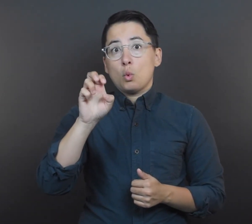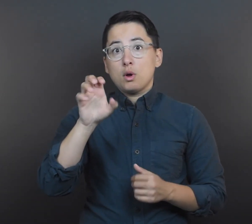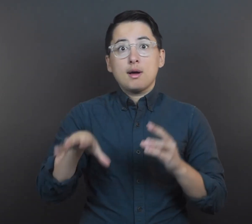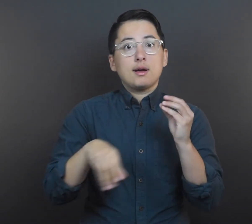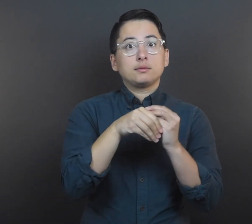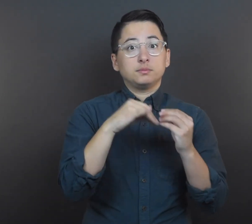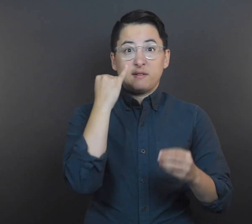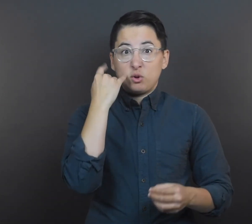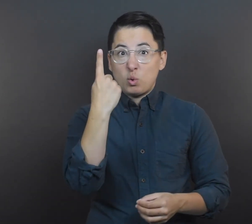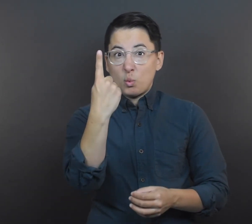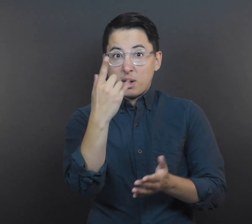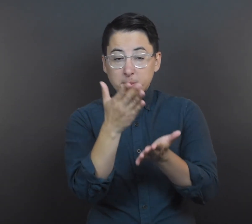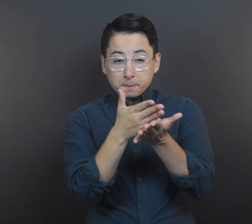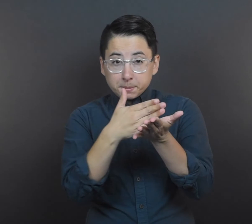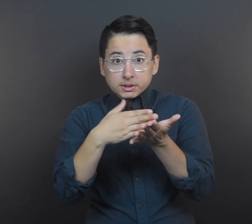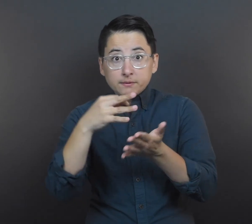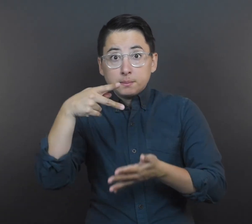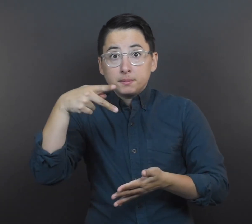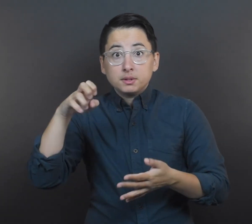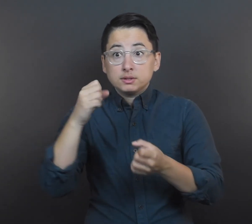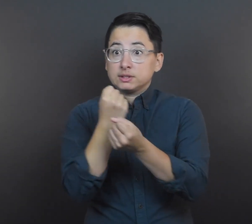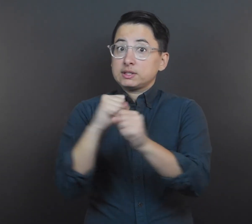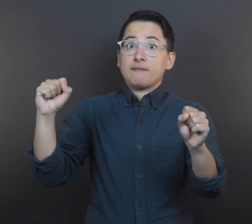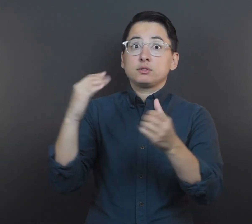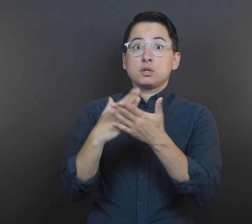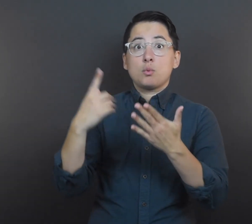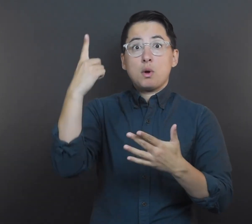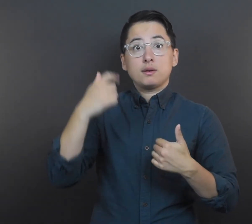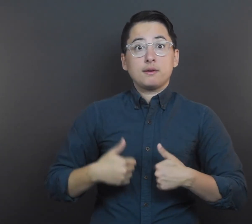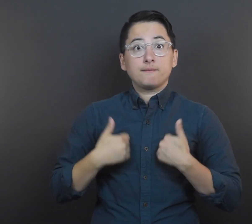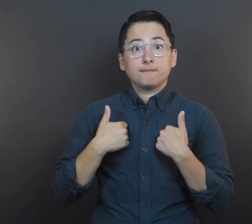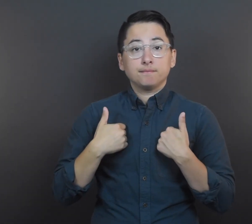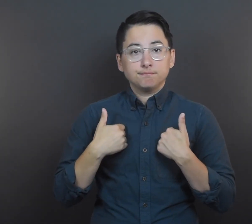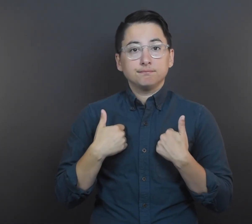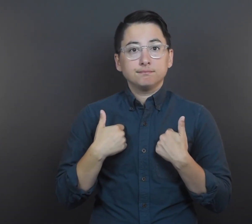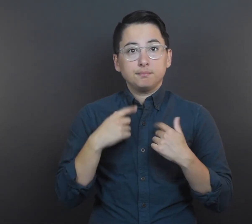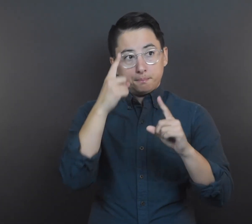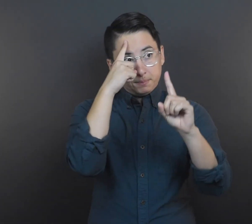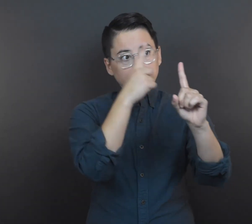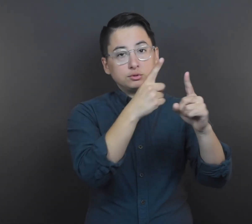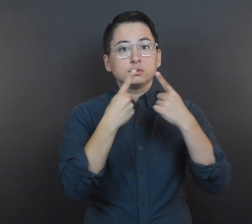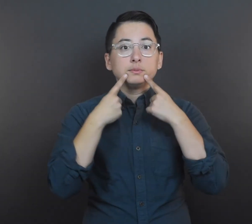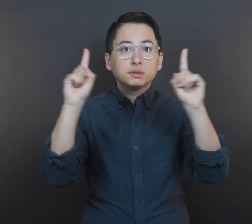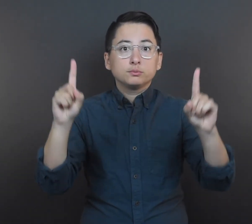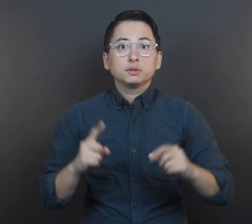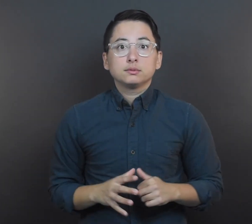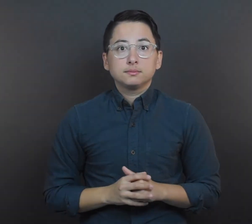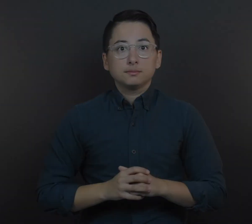“If one piece of PPE saves someone’s life, mission accomplished,” Enscore added.